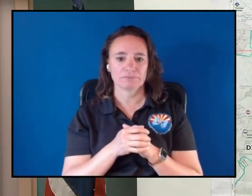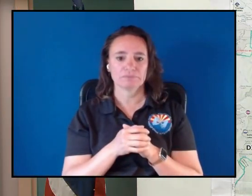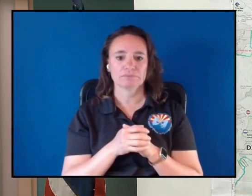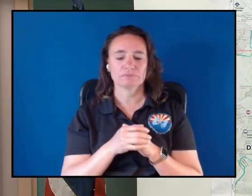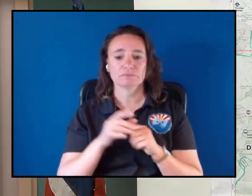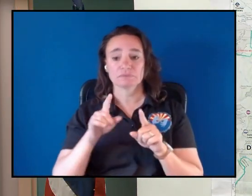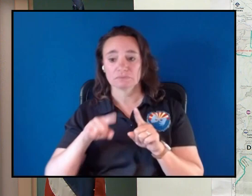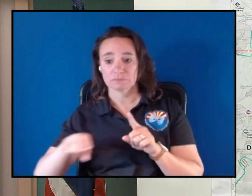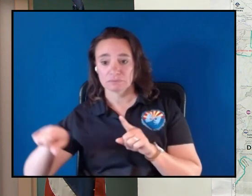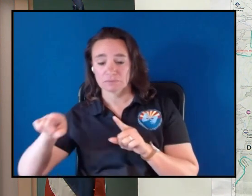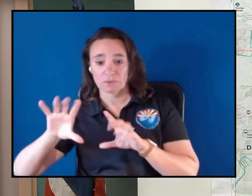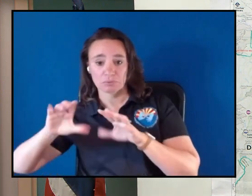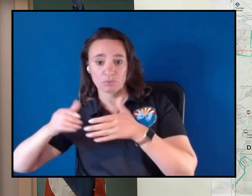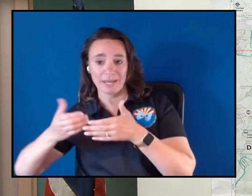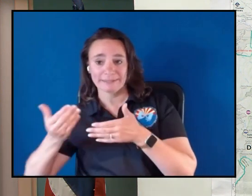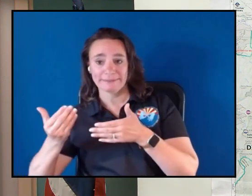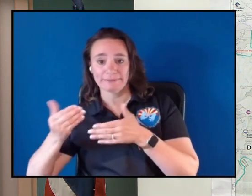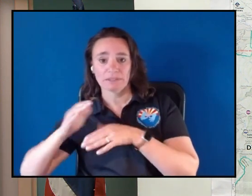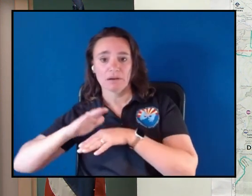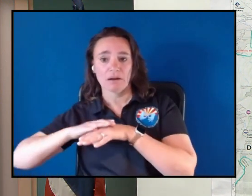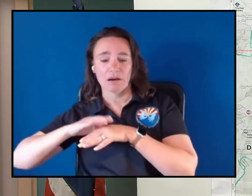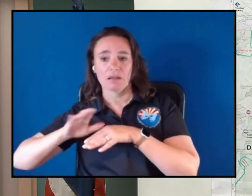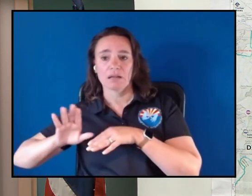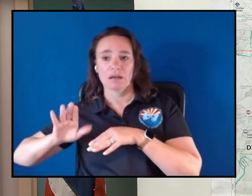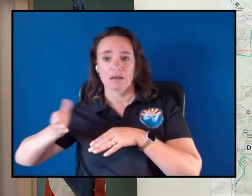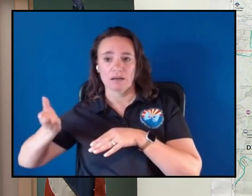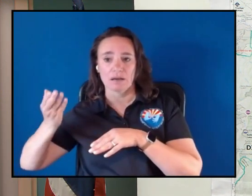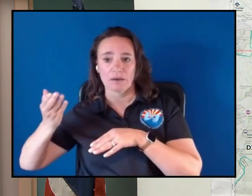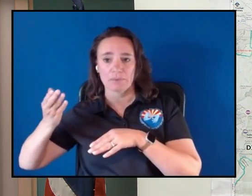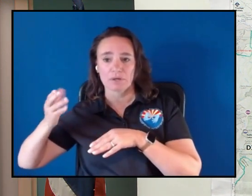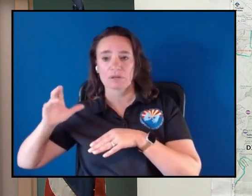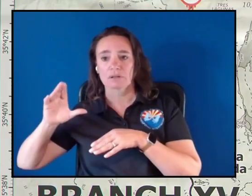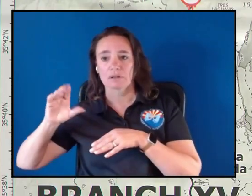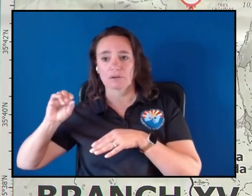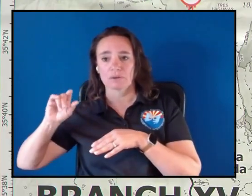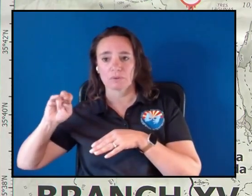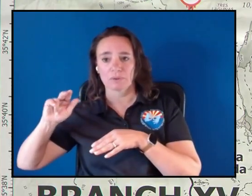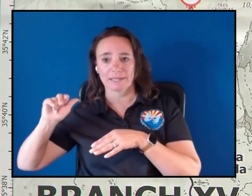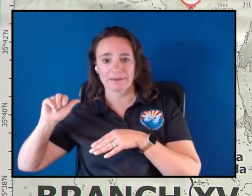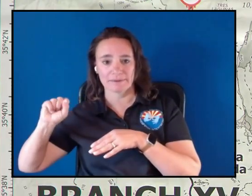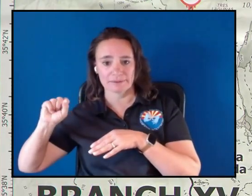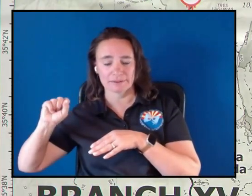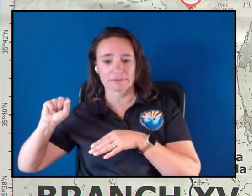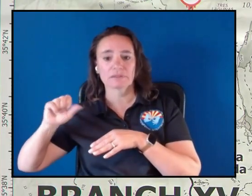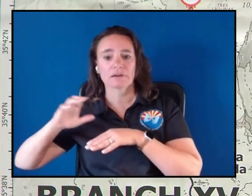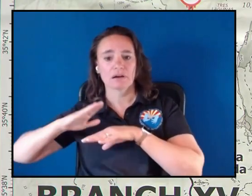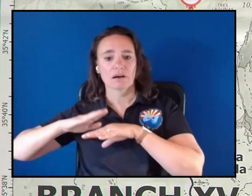here in Lower and Upper Colonias, just as a general reference area along the fire's edge over there. Repair work has been identified.